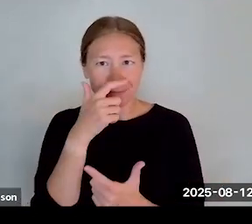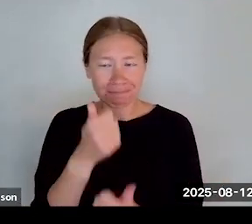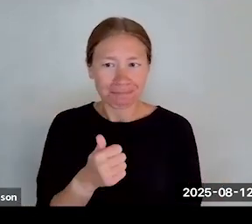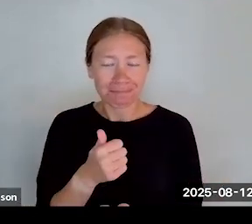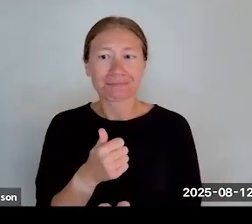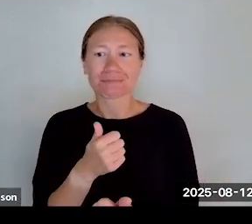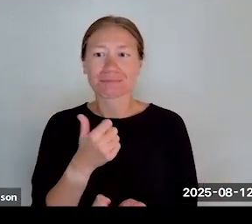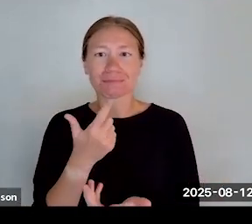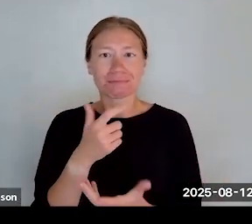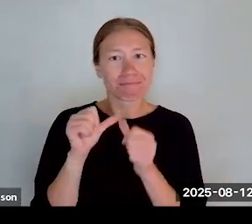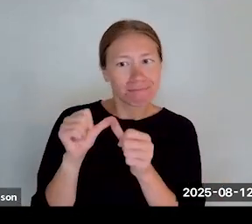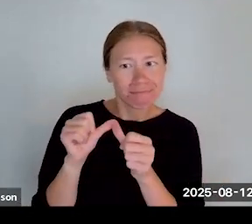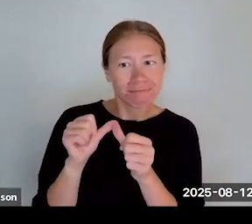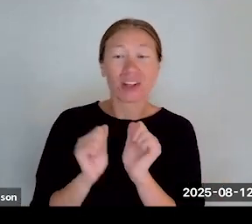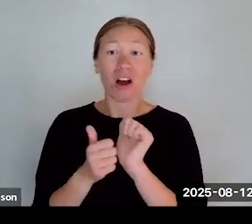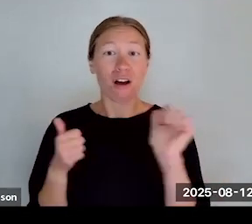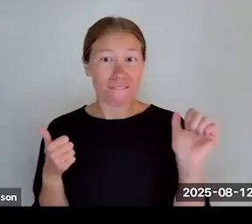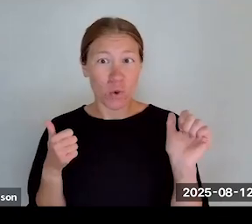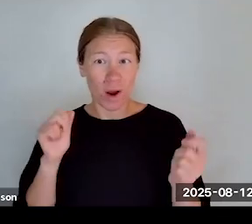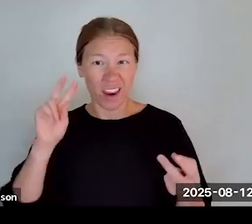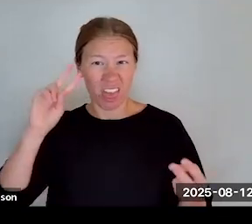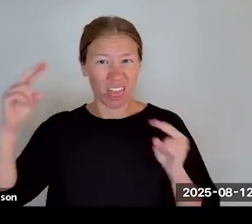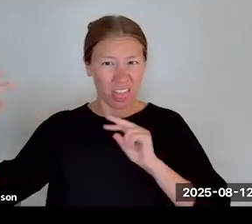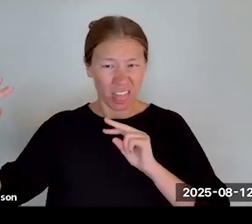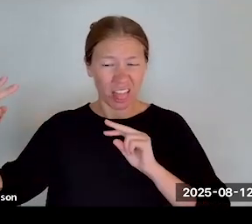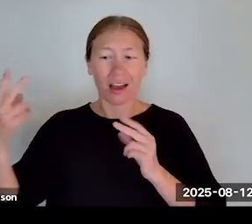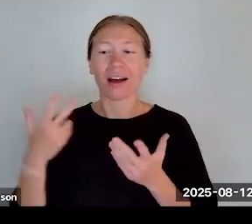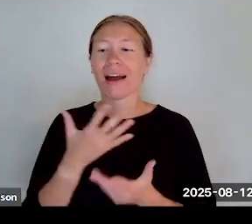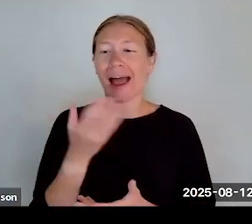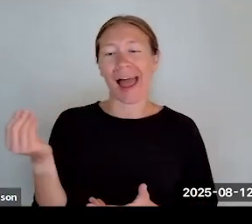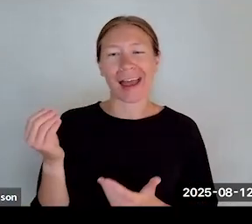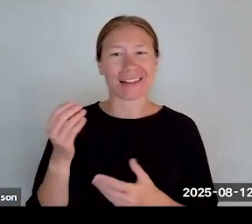reduces the risk of misinterpretation and makes it easier for others to understand